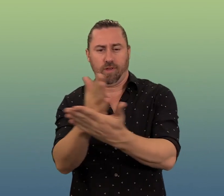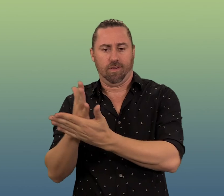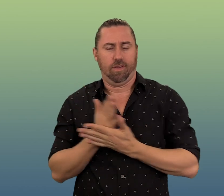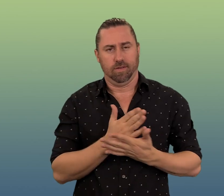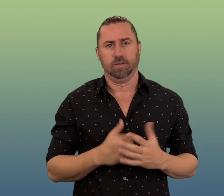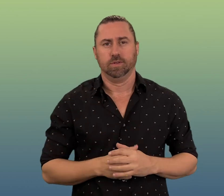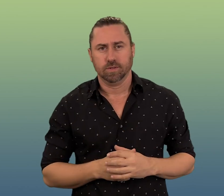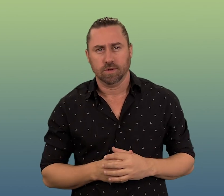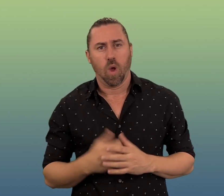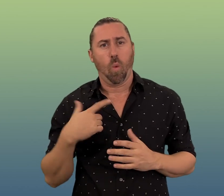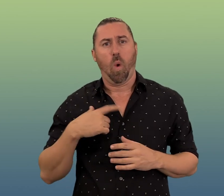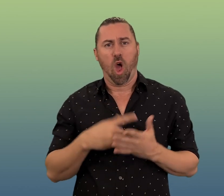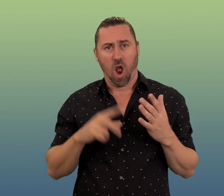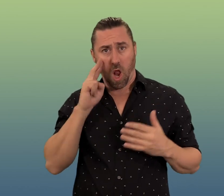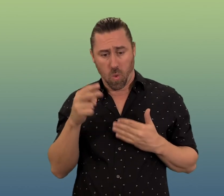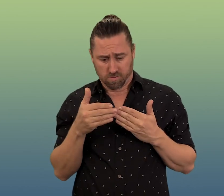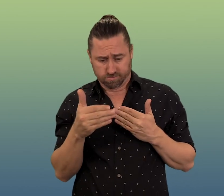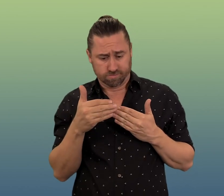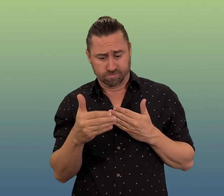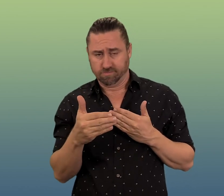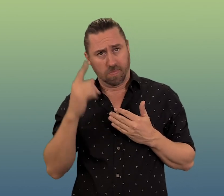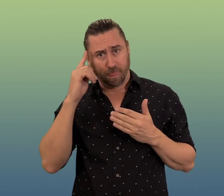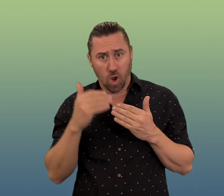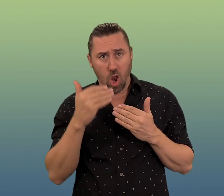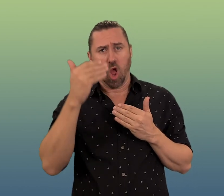Why are we looking at the short-term? It takes a long time to execute.